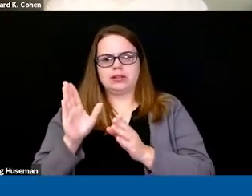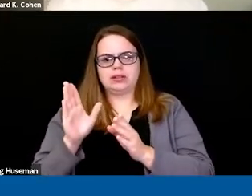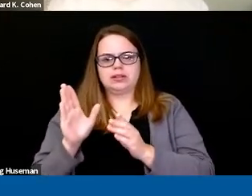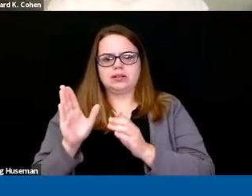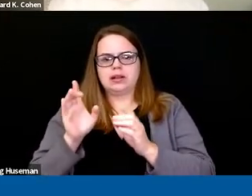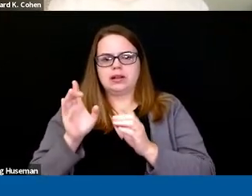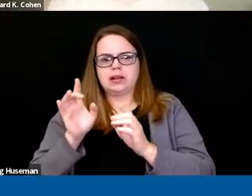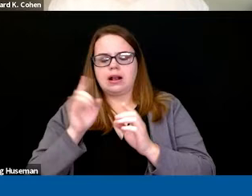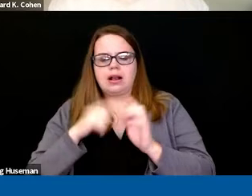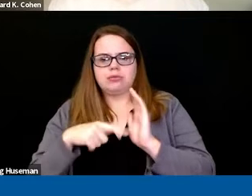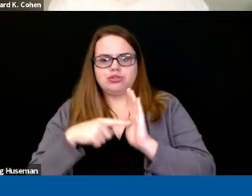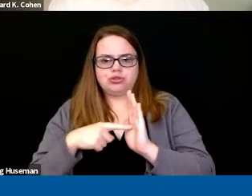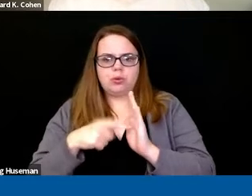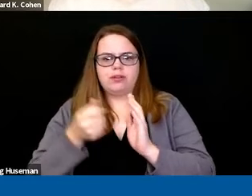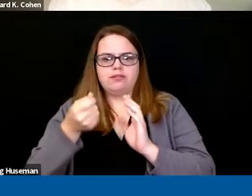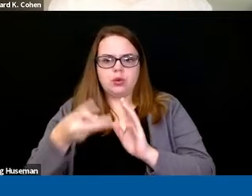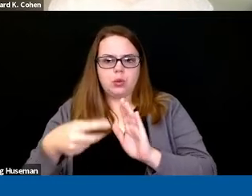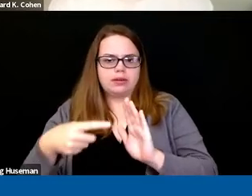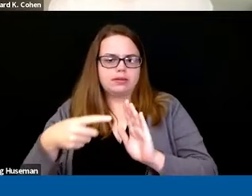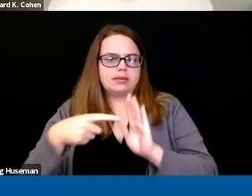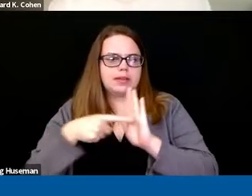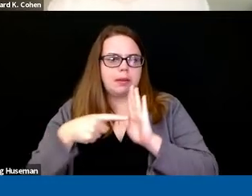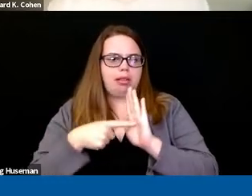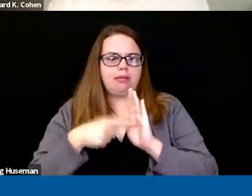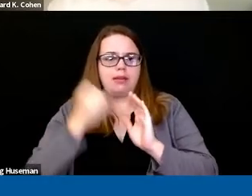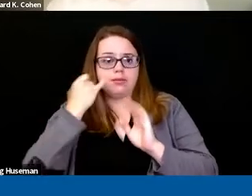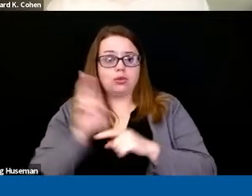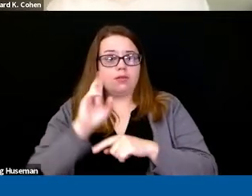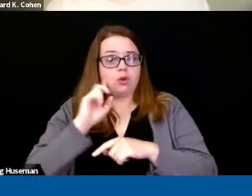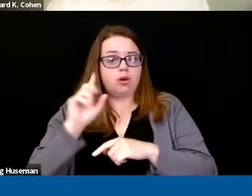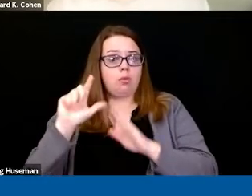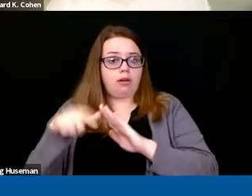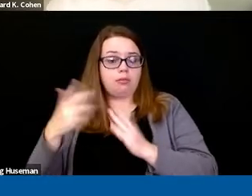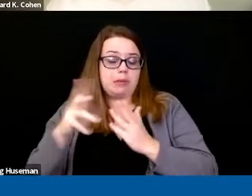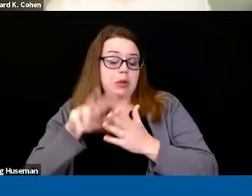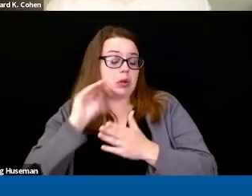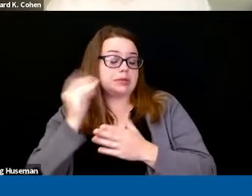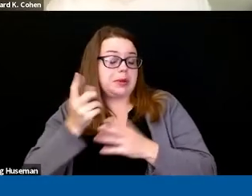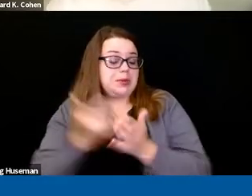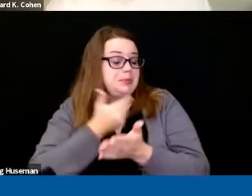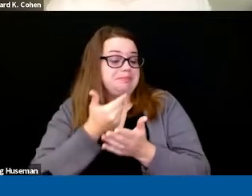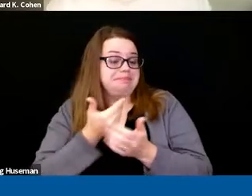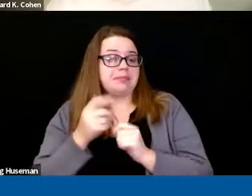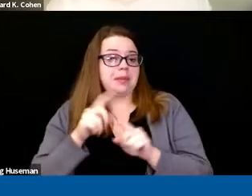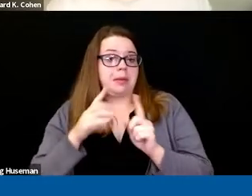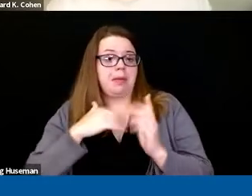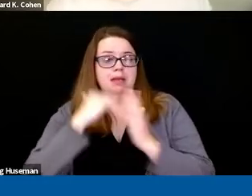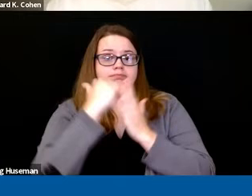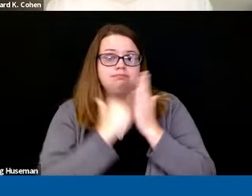and showing a few examples. But even if you have been using ARIA for a while, you might learn a few things. So here is my agenda for today.